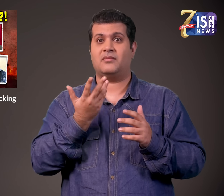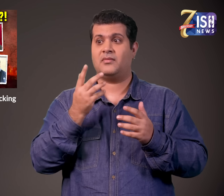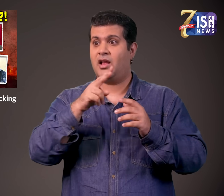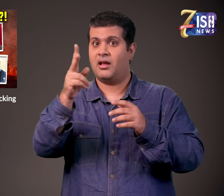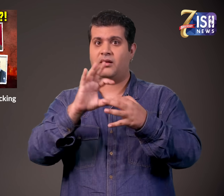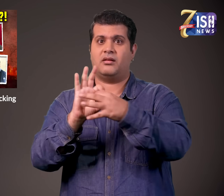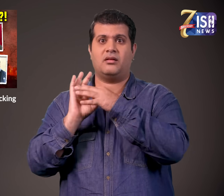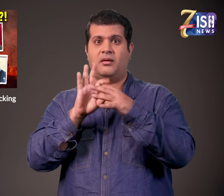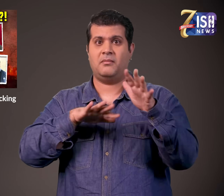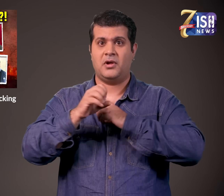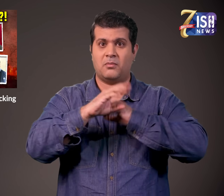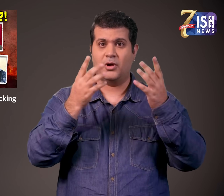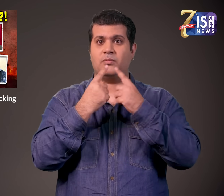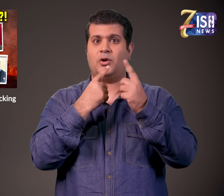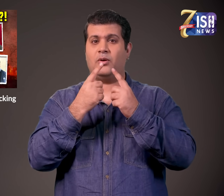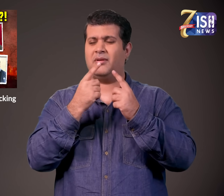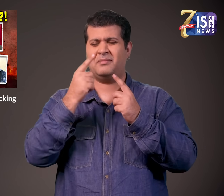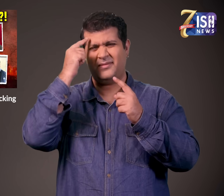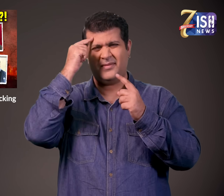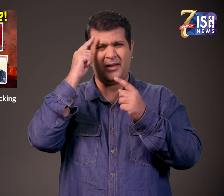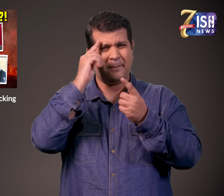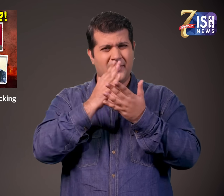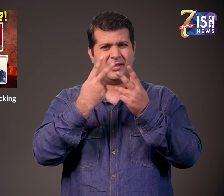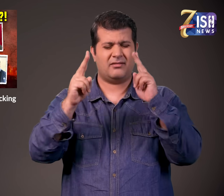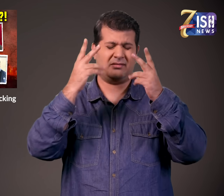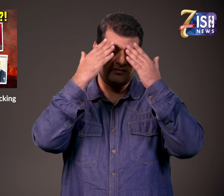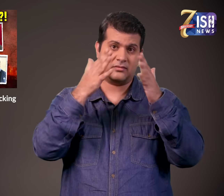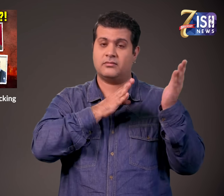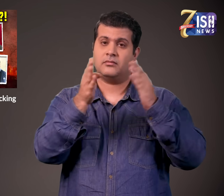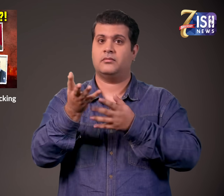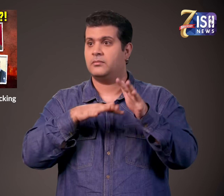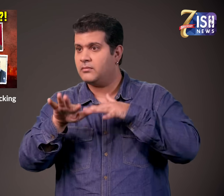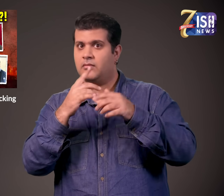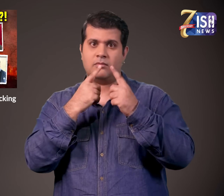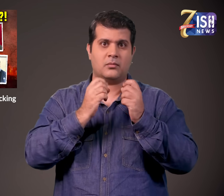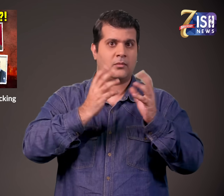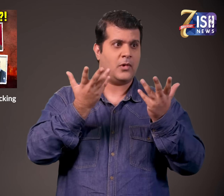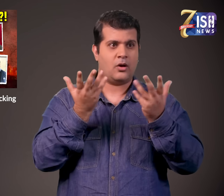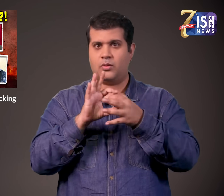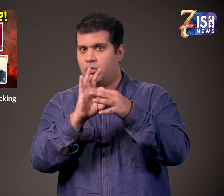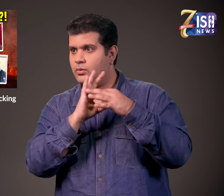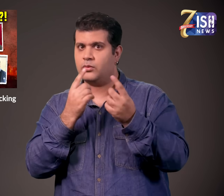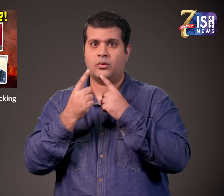to ease tensions with the other members to plan a series of coordinated explosions.